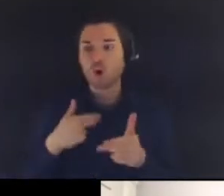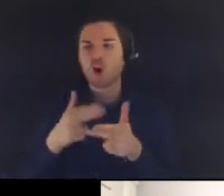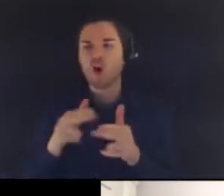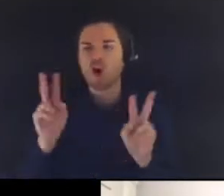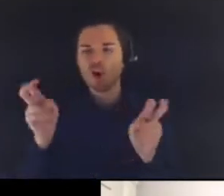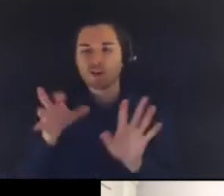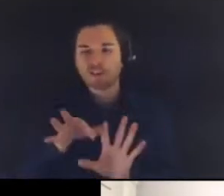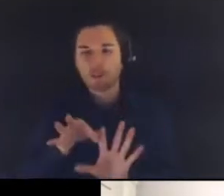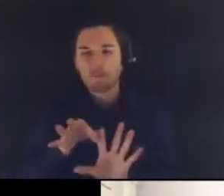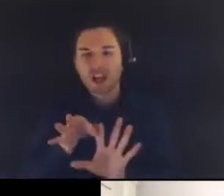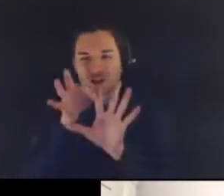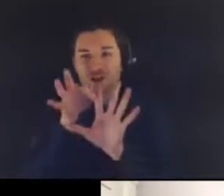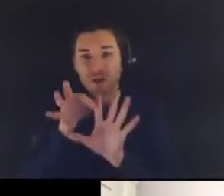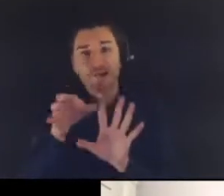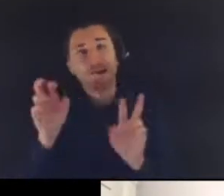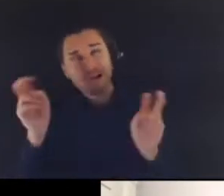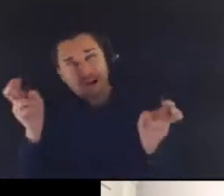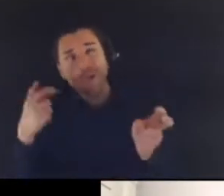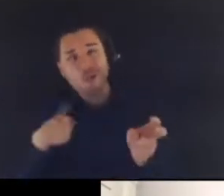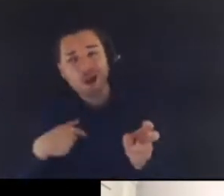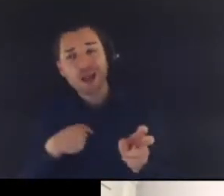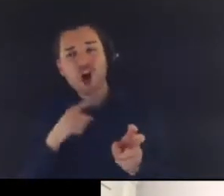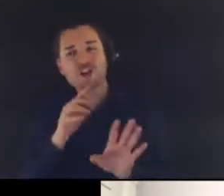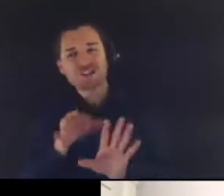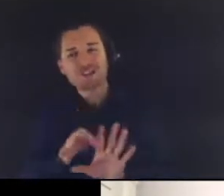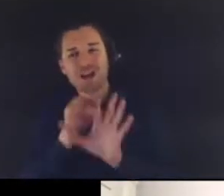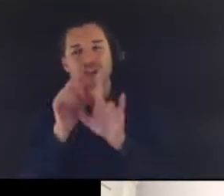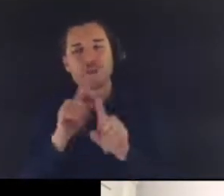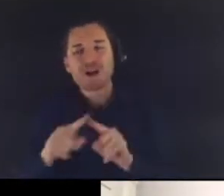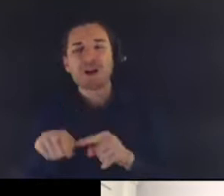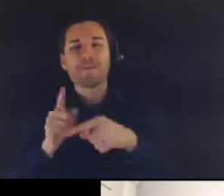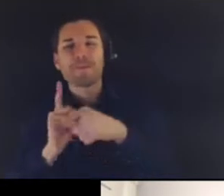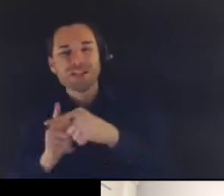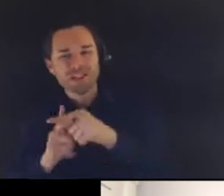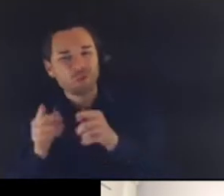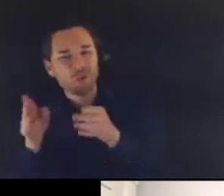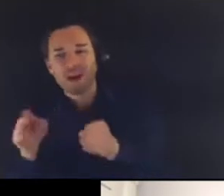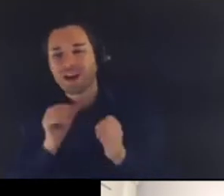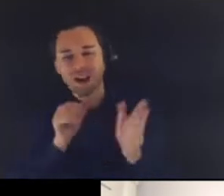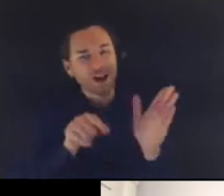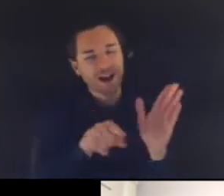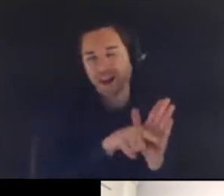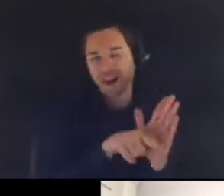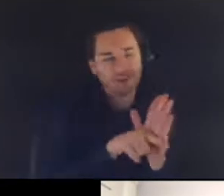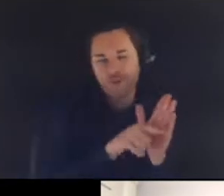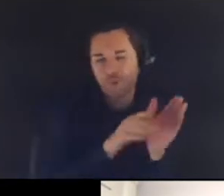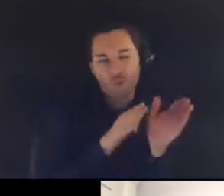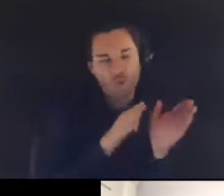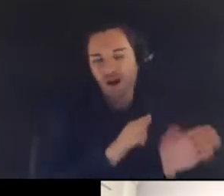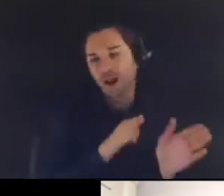We are special but in a great way, not in a negative way. And so, I encourage those